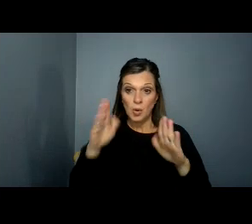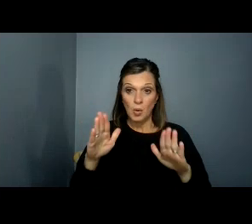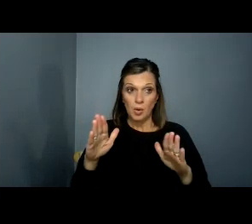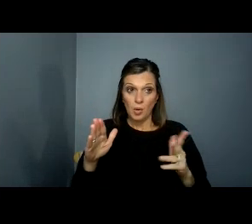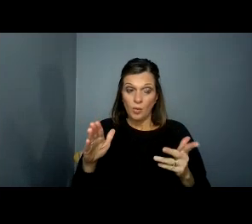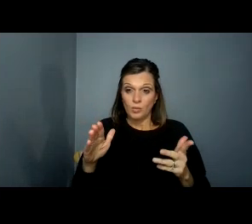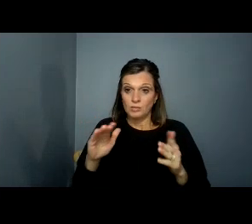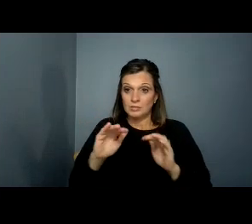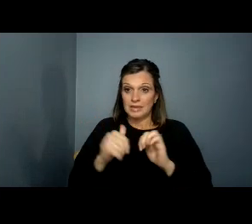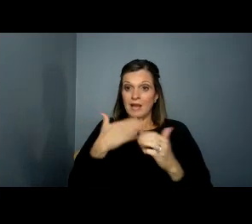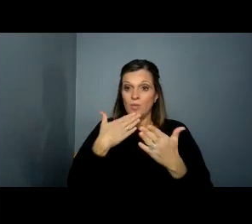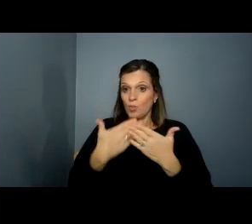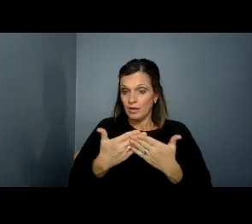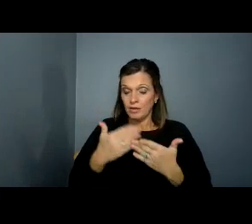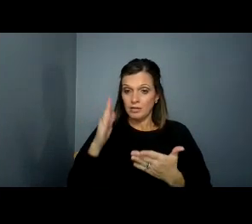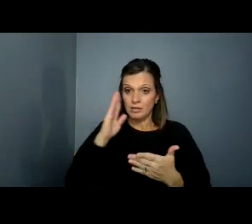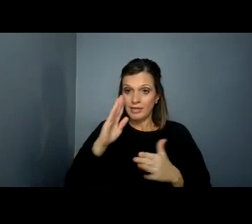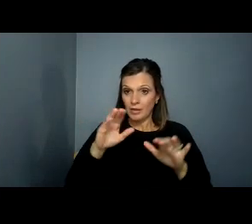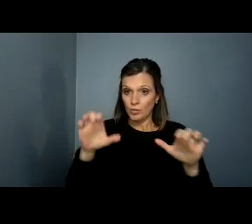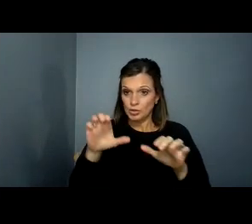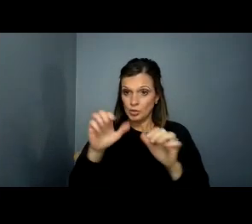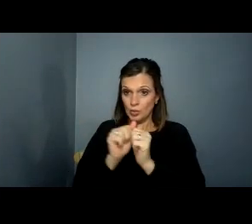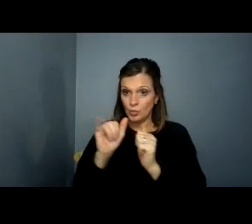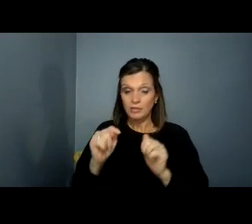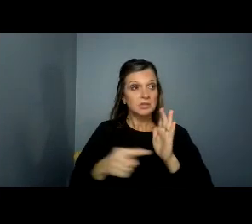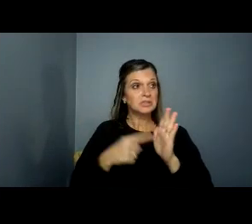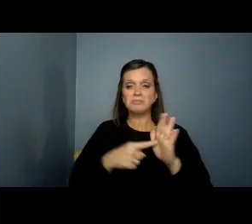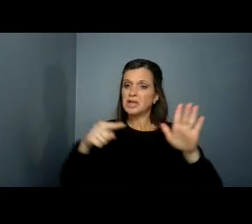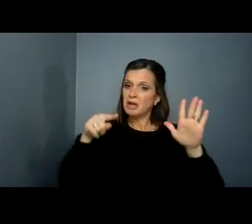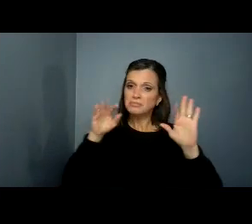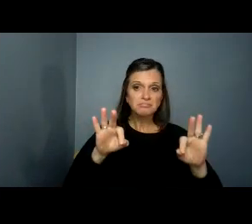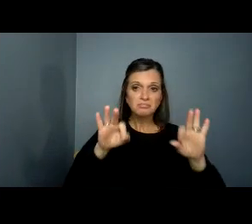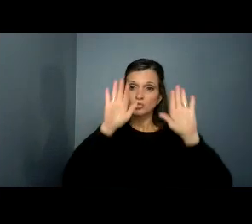but sometimes they don't. And I see them both. We've had a couple.